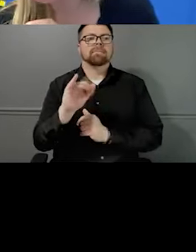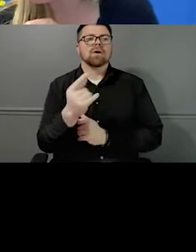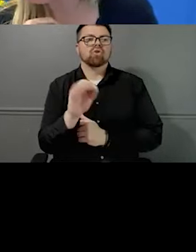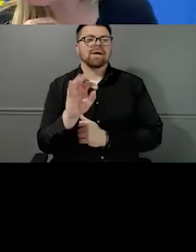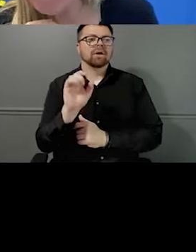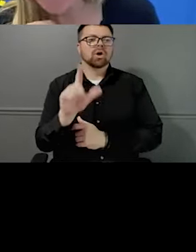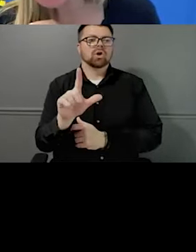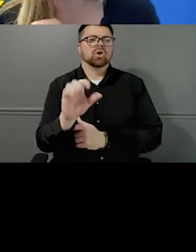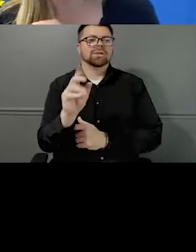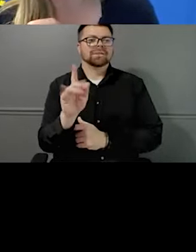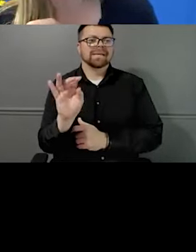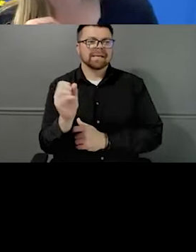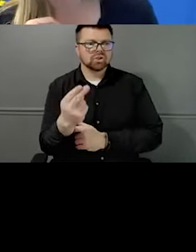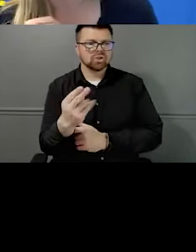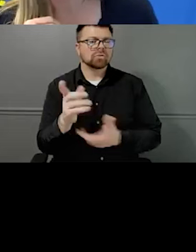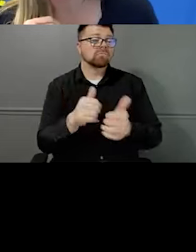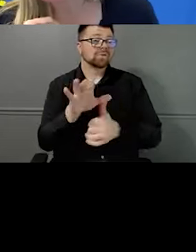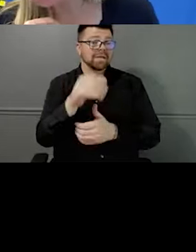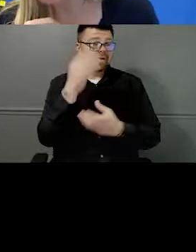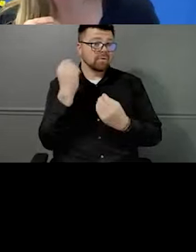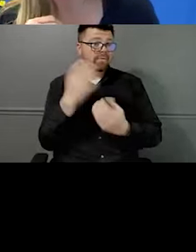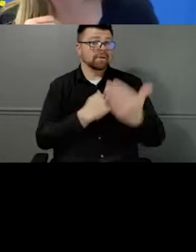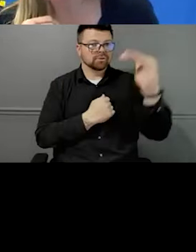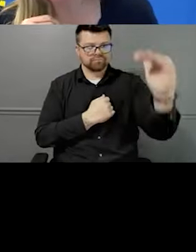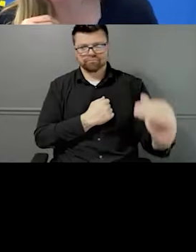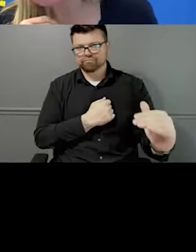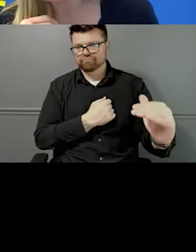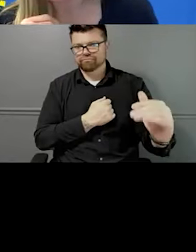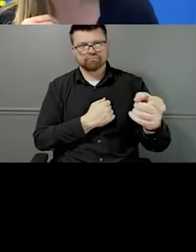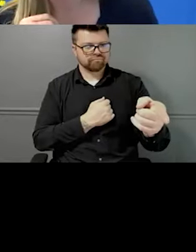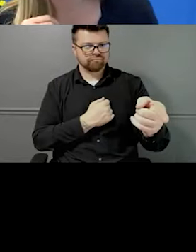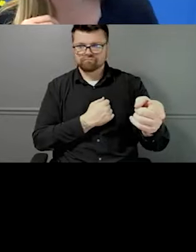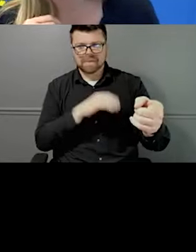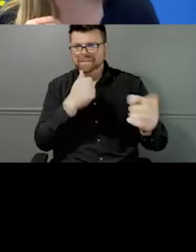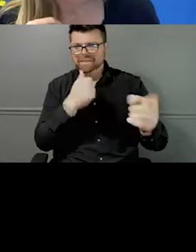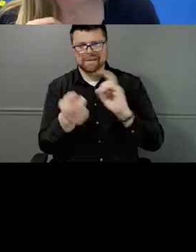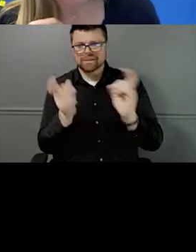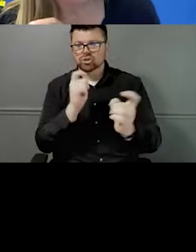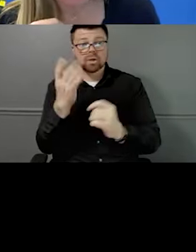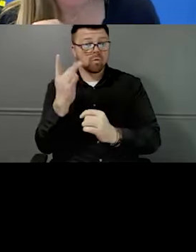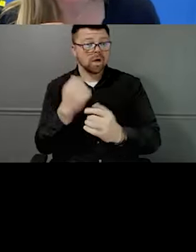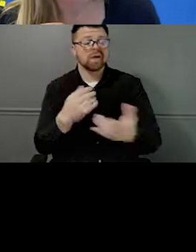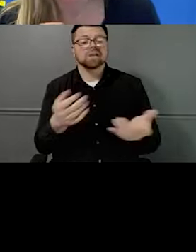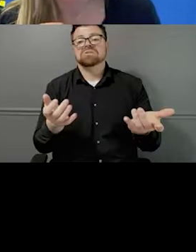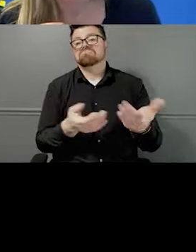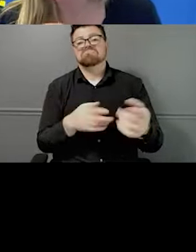Most of this is not a change because it's exactly what we had before.